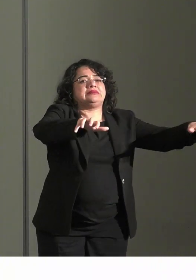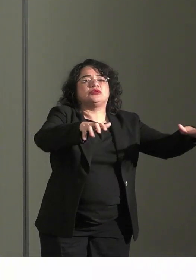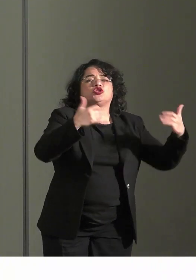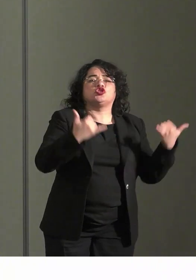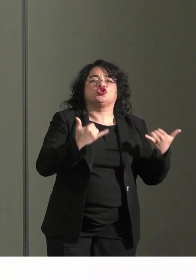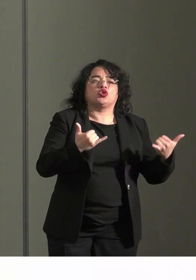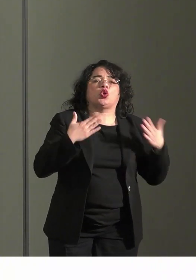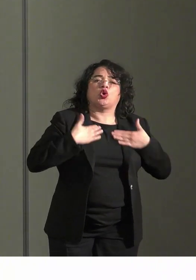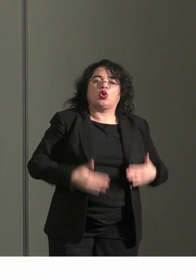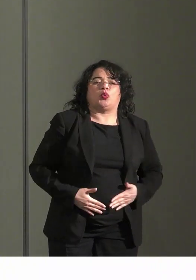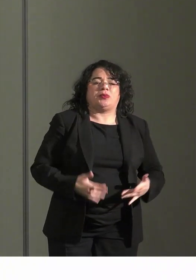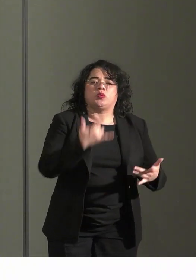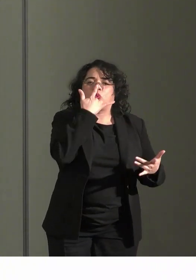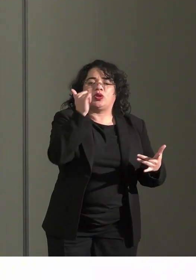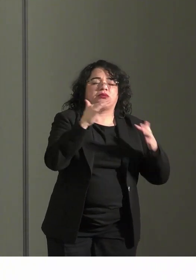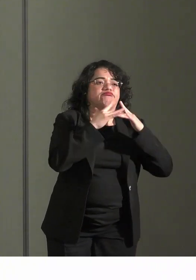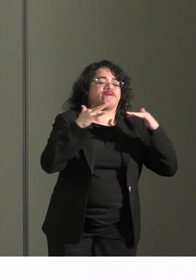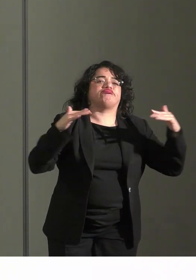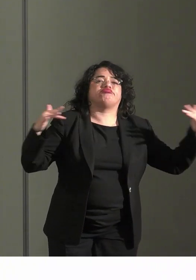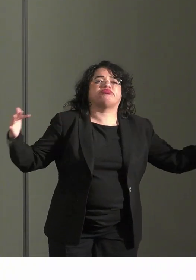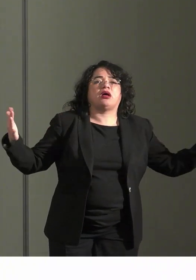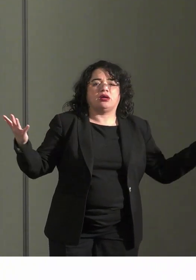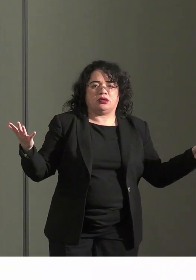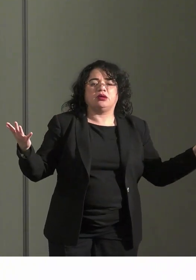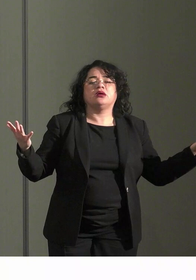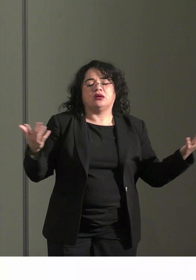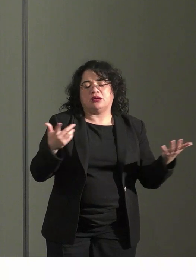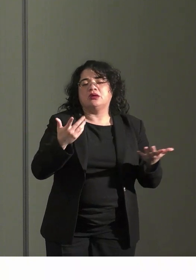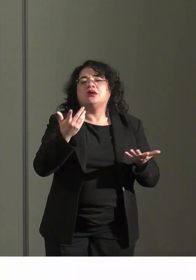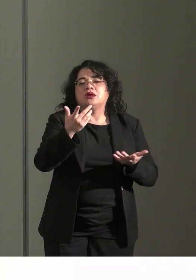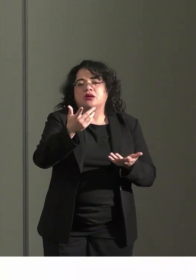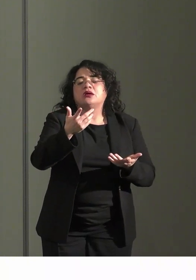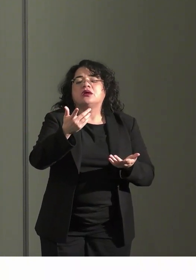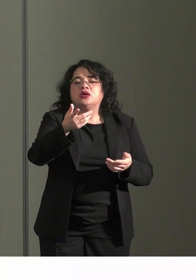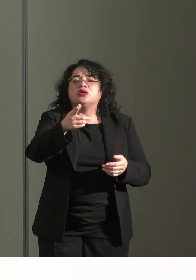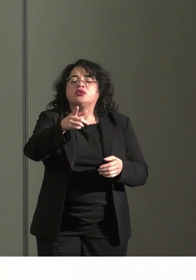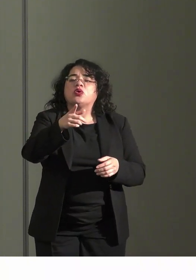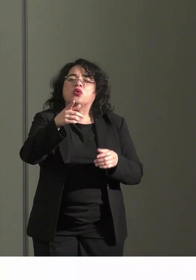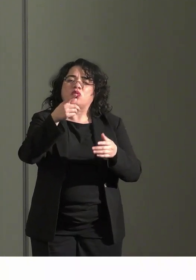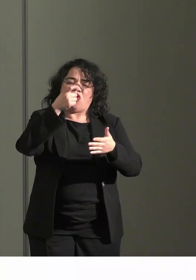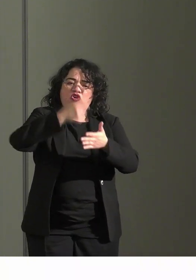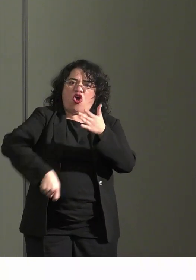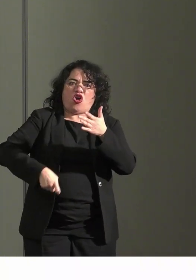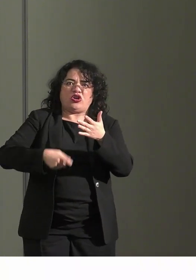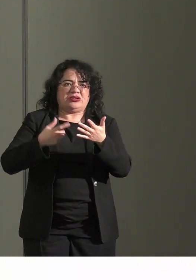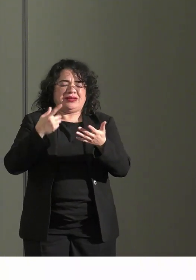the argument this is going to cost me more you ask me do this, the question should be, it did